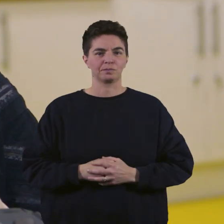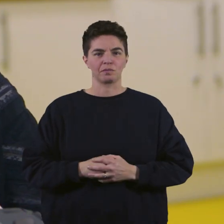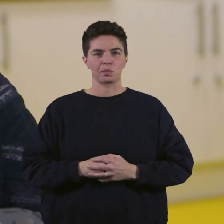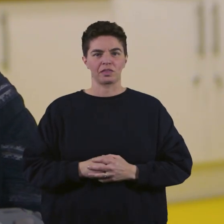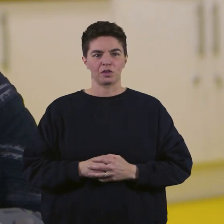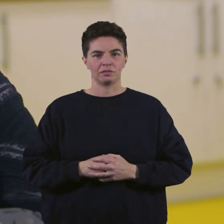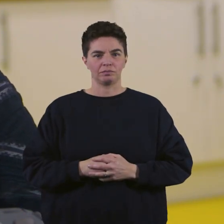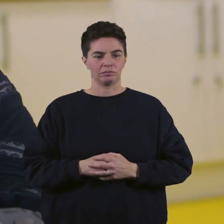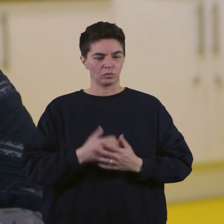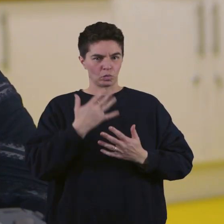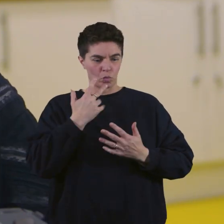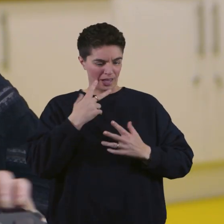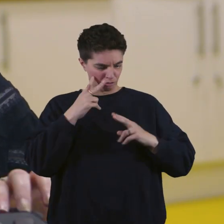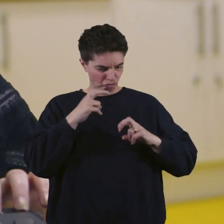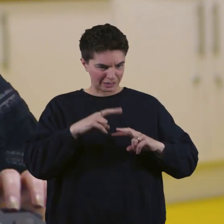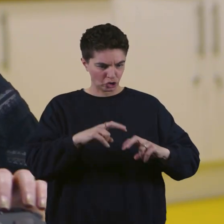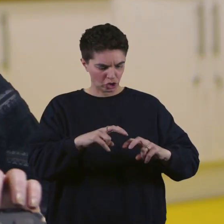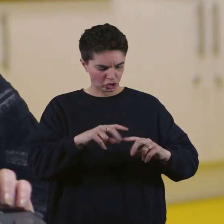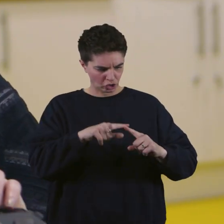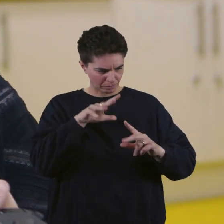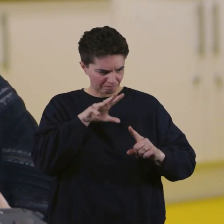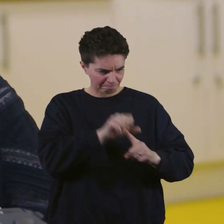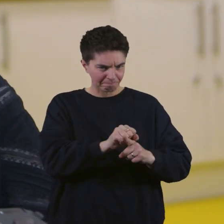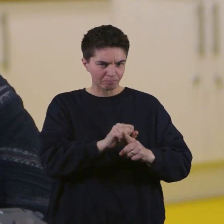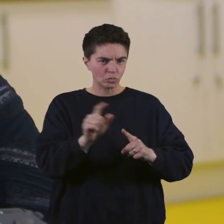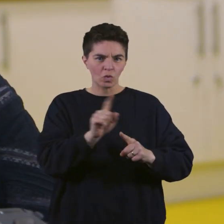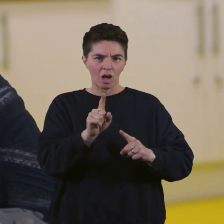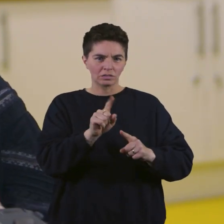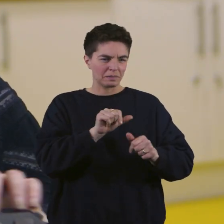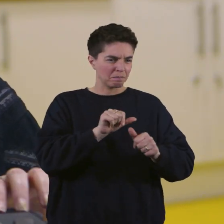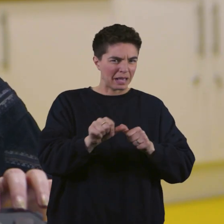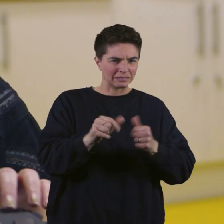When we do research, we are finding out the best way of doing something.